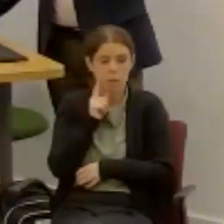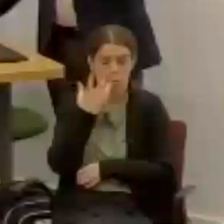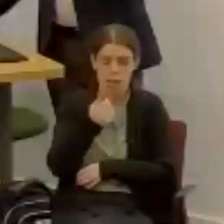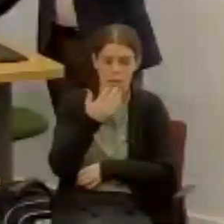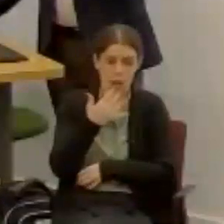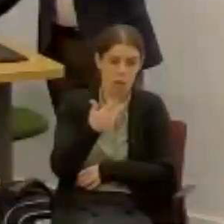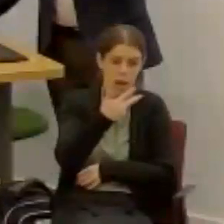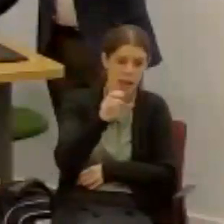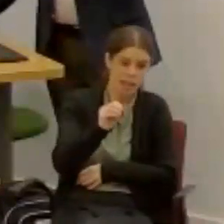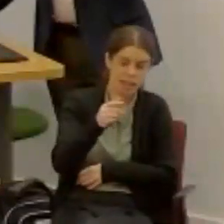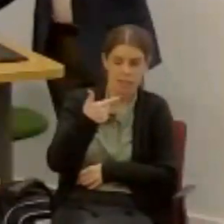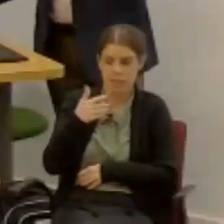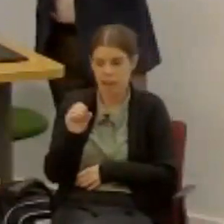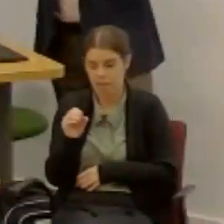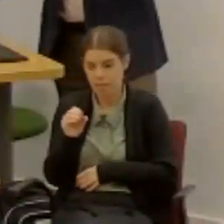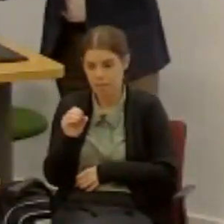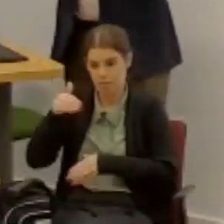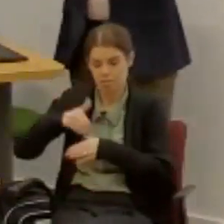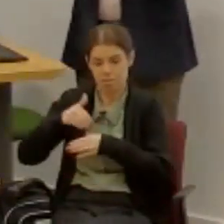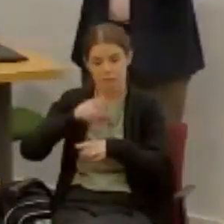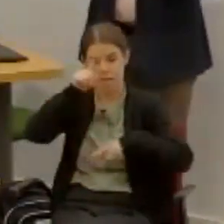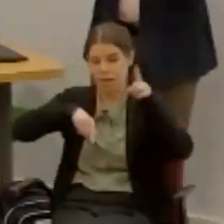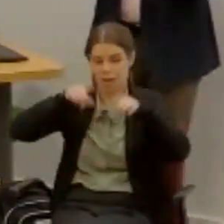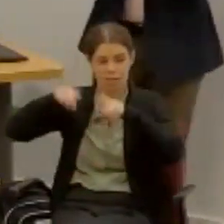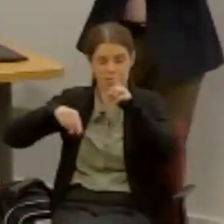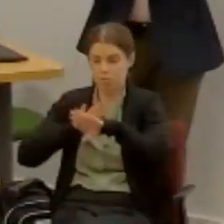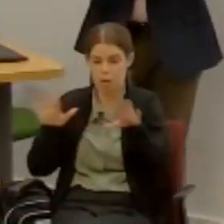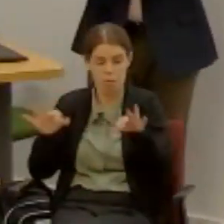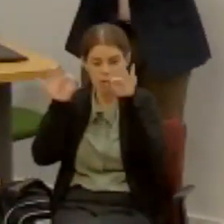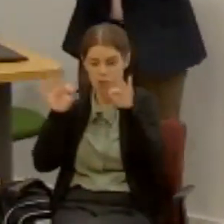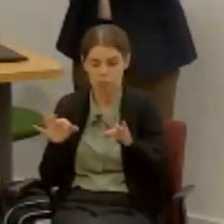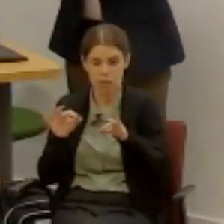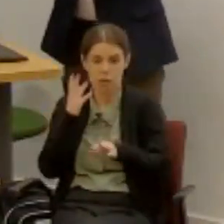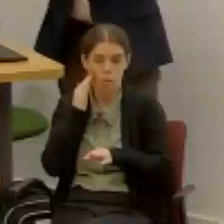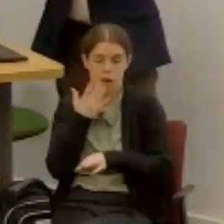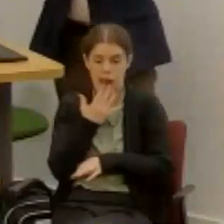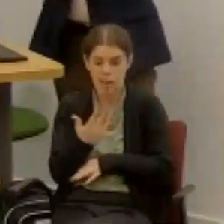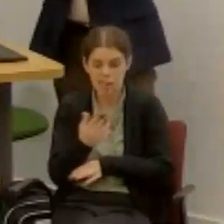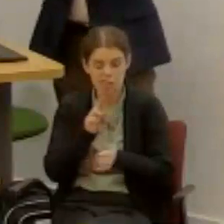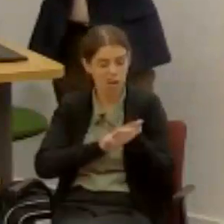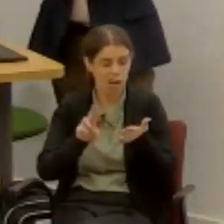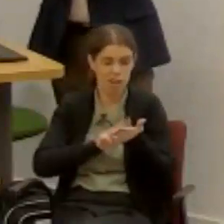Some people in the seventies. The pathology is very not specific here. We're just seeing that as we age, naturally, we accumulate pathology.